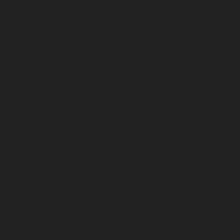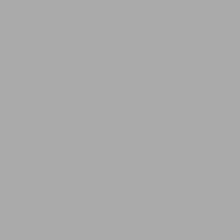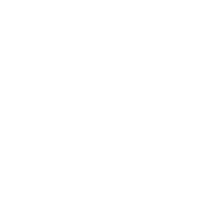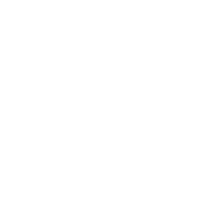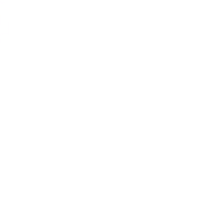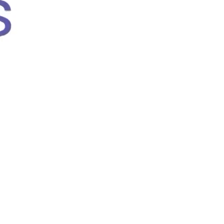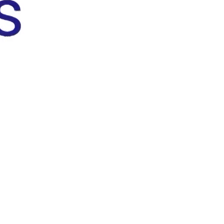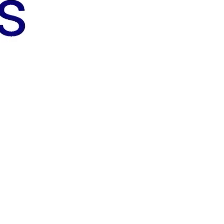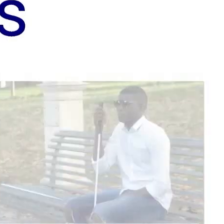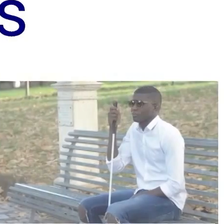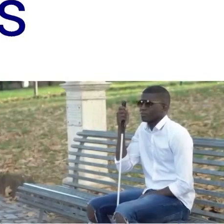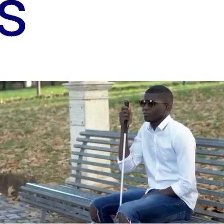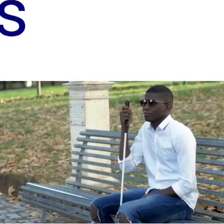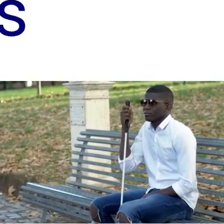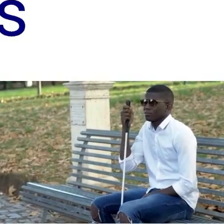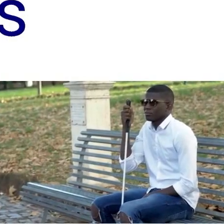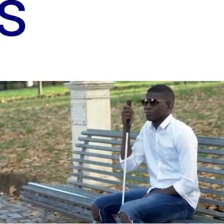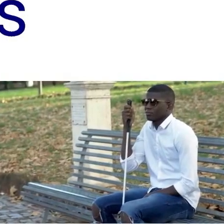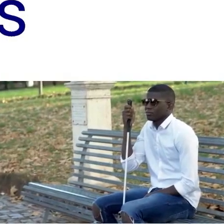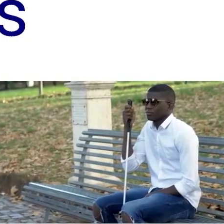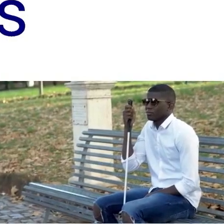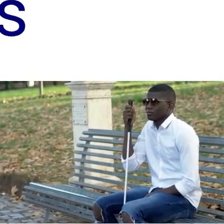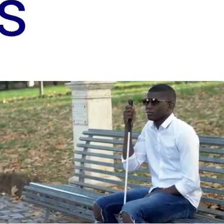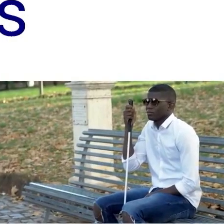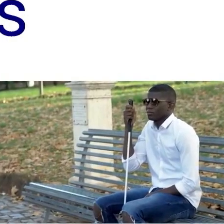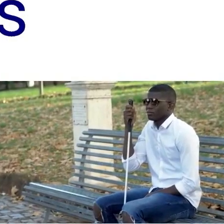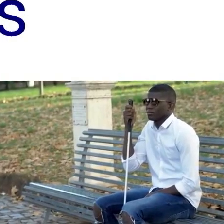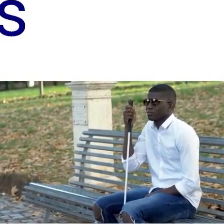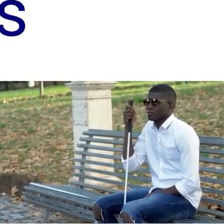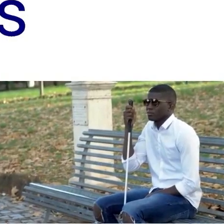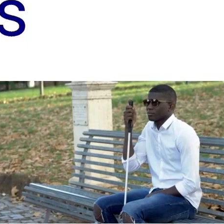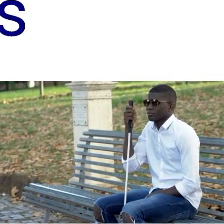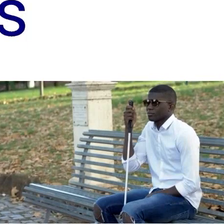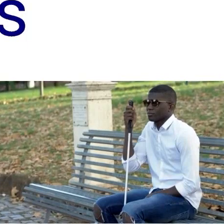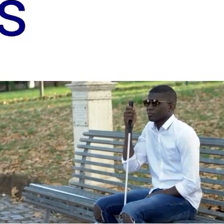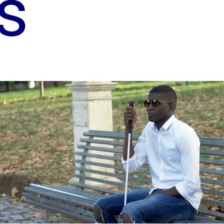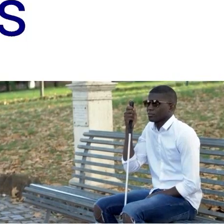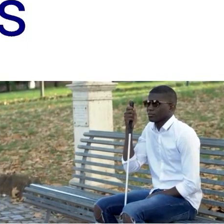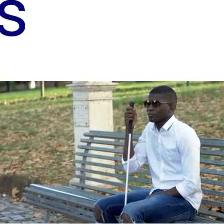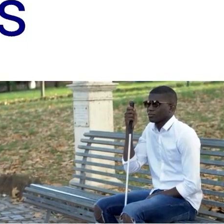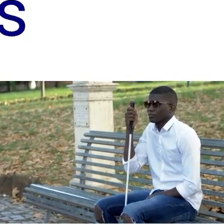foreign